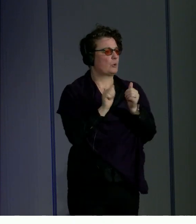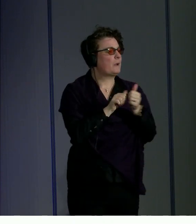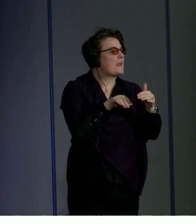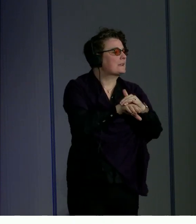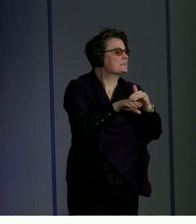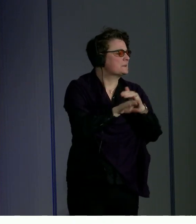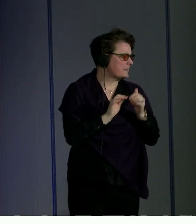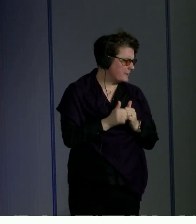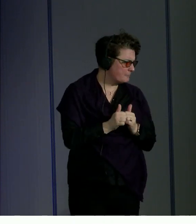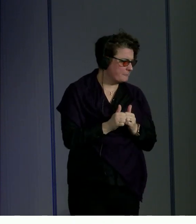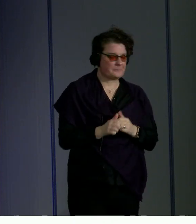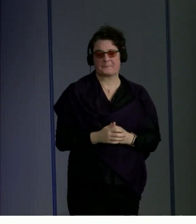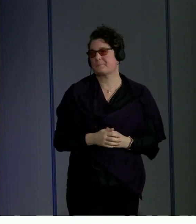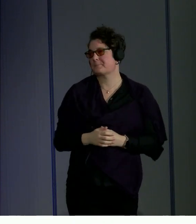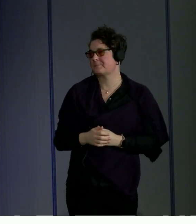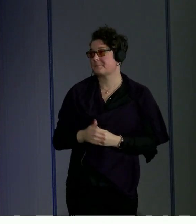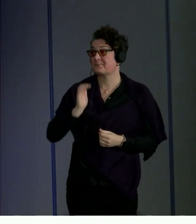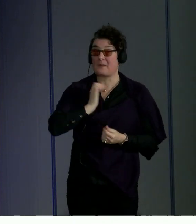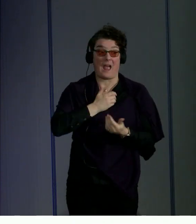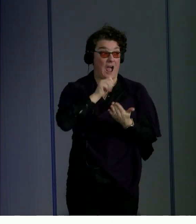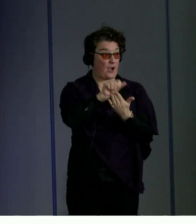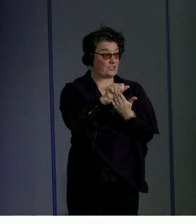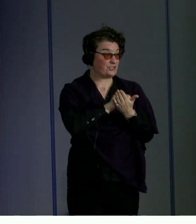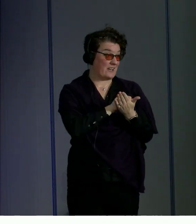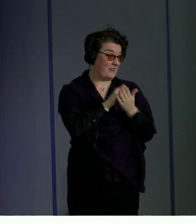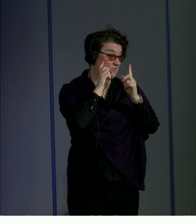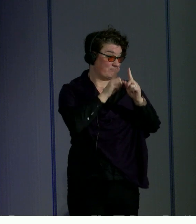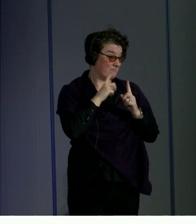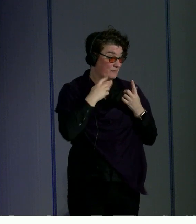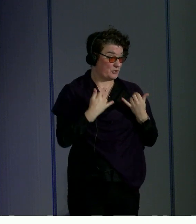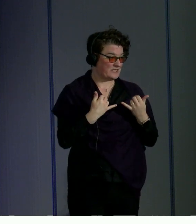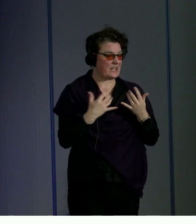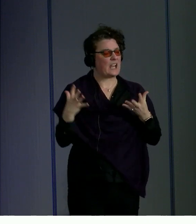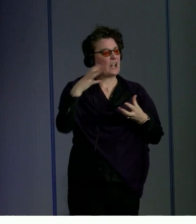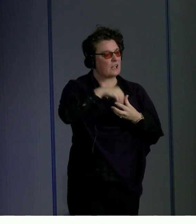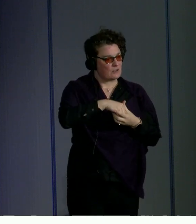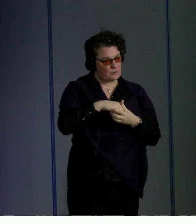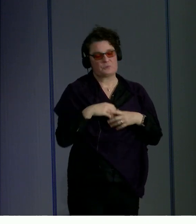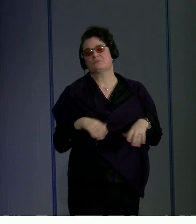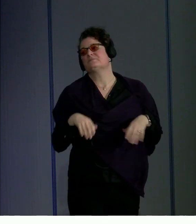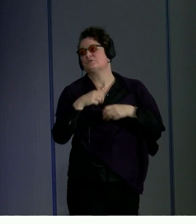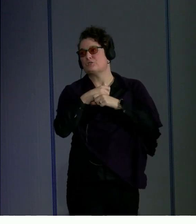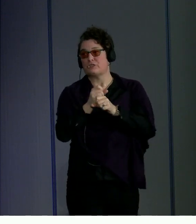Our agenda includes creating common understanding across terms.